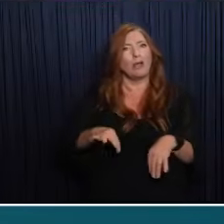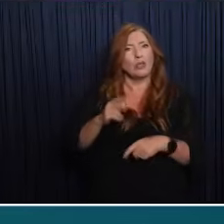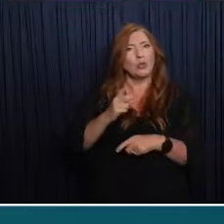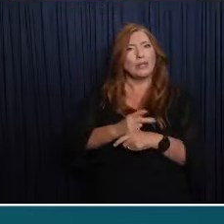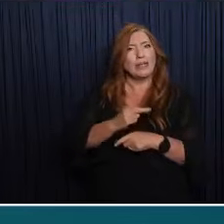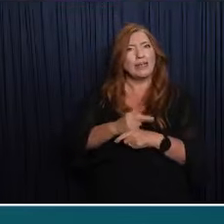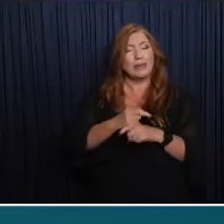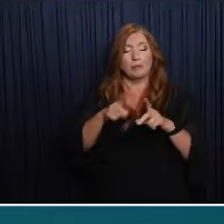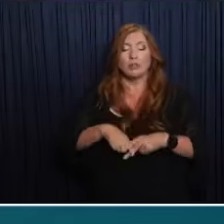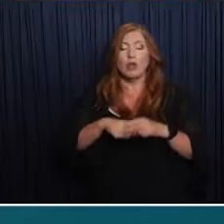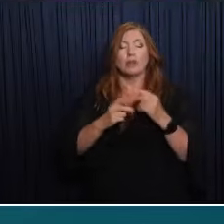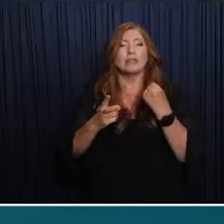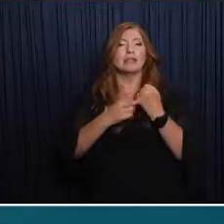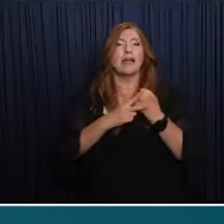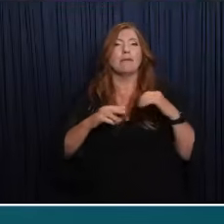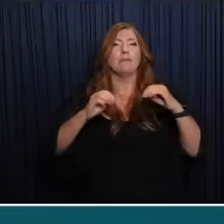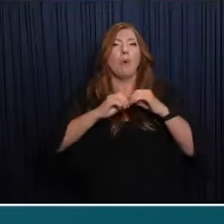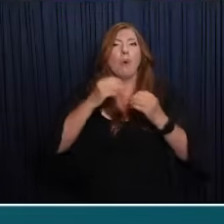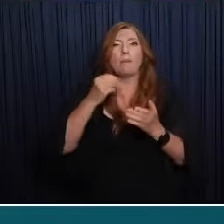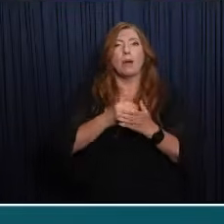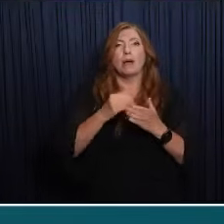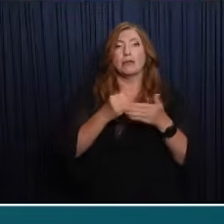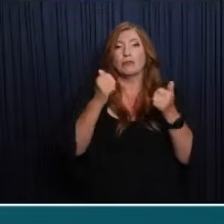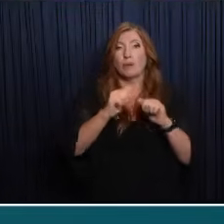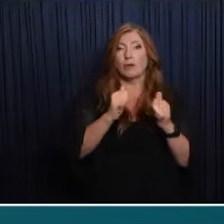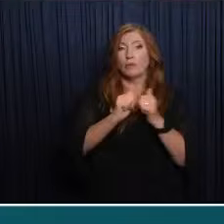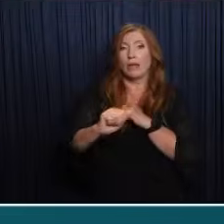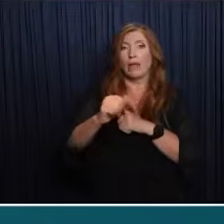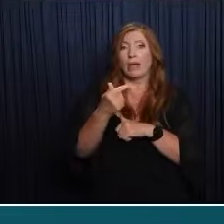TAXES BECAUSE THAT IS MORE IN